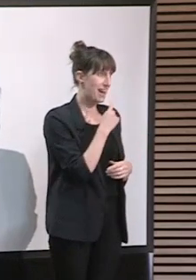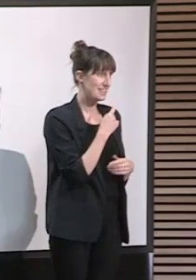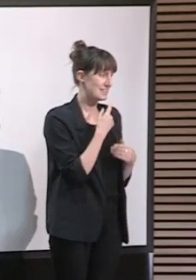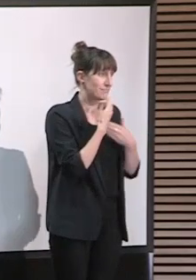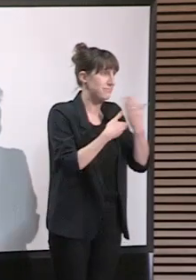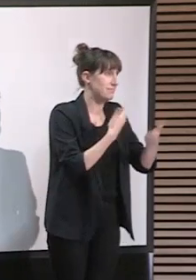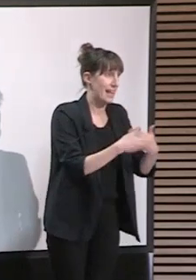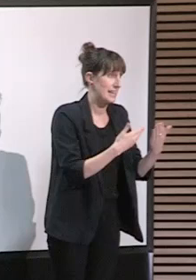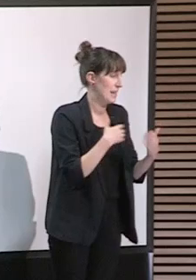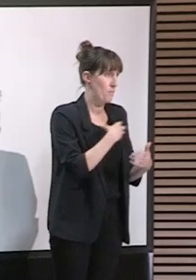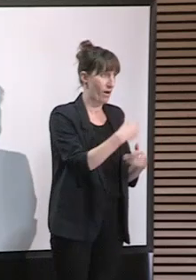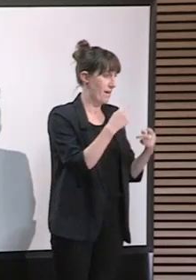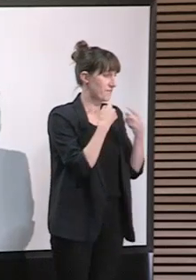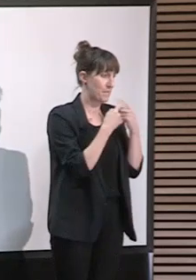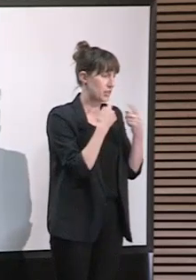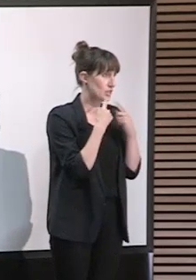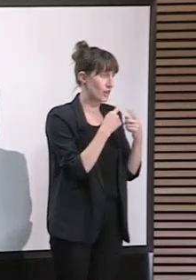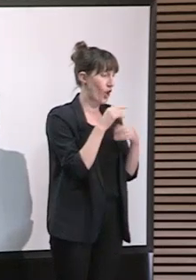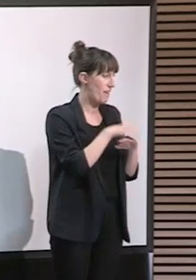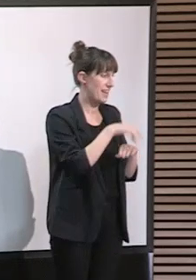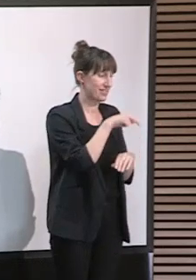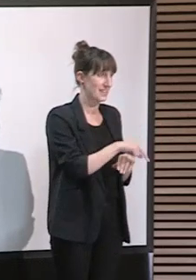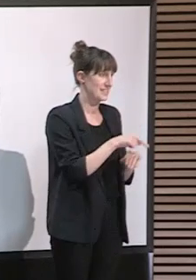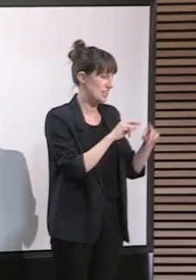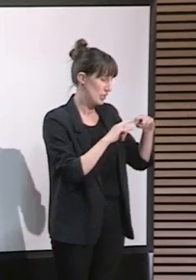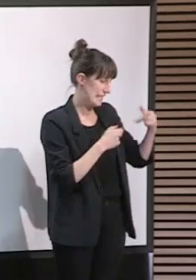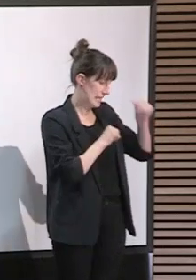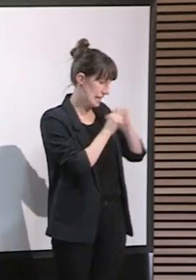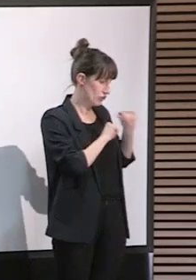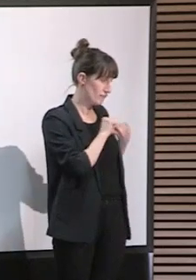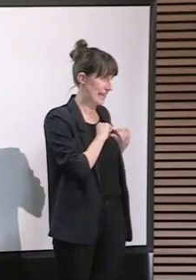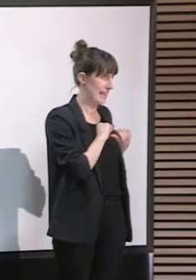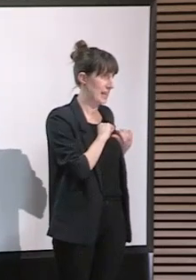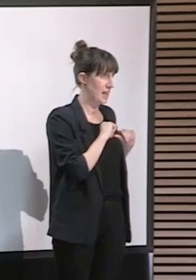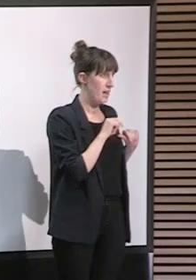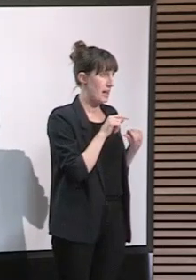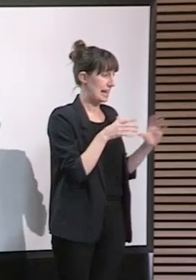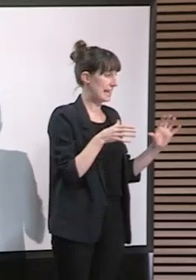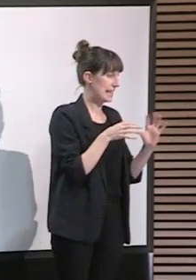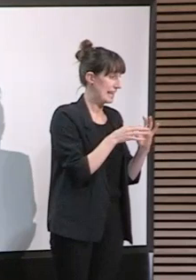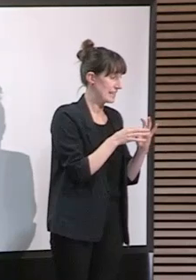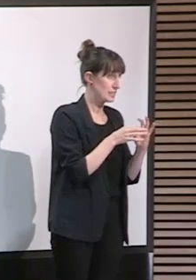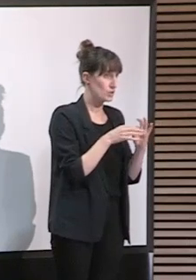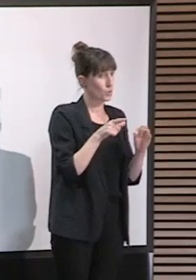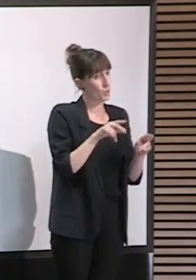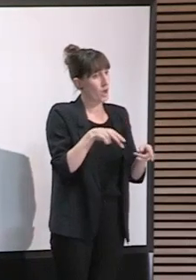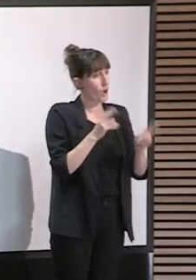Two points to make there. First, no further information and no further linkage between